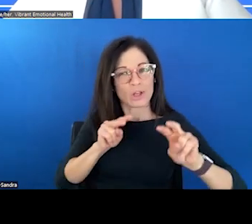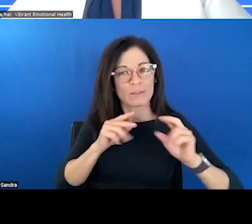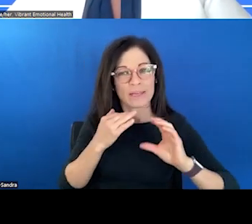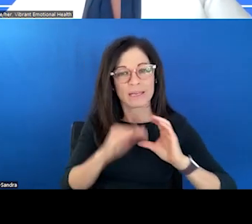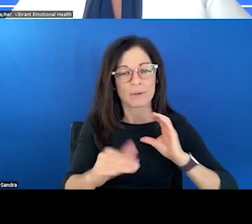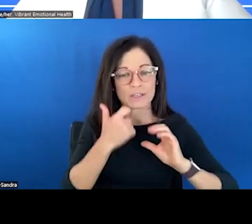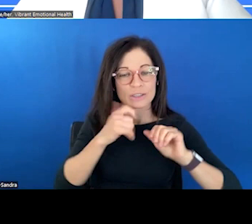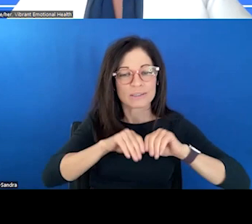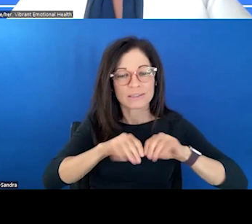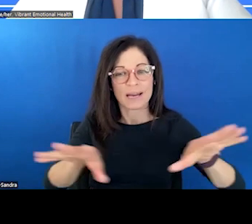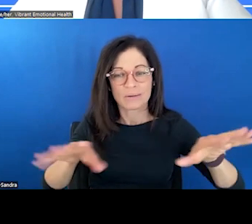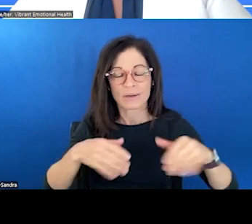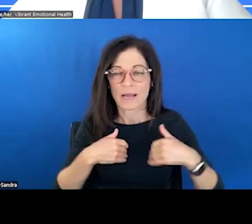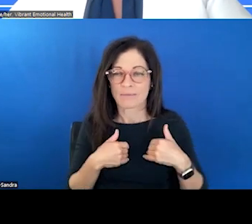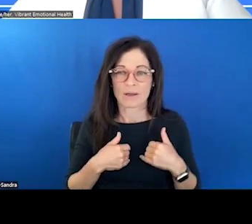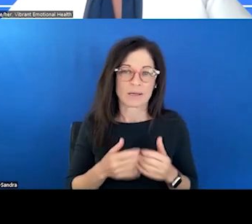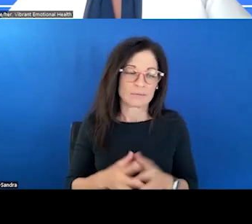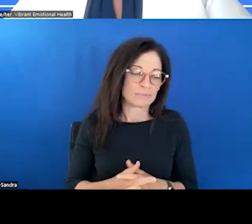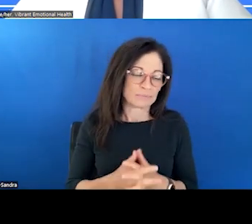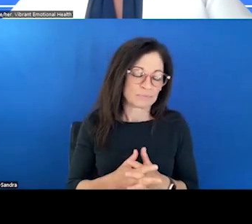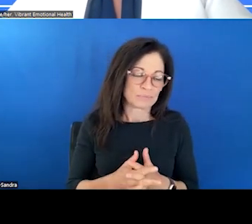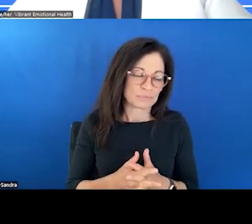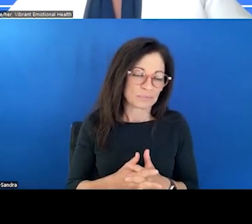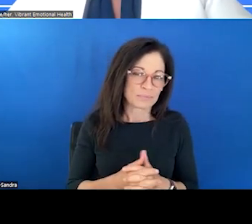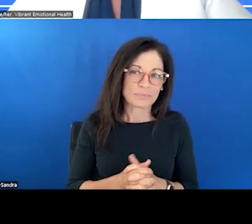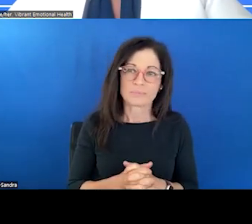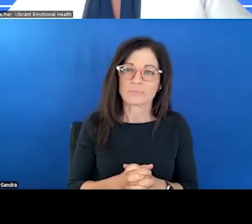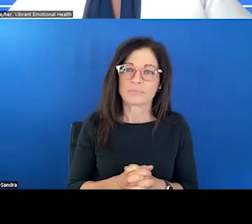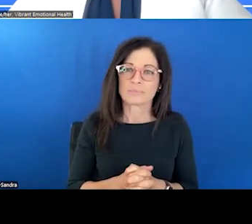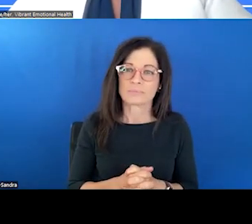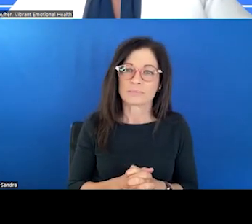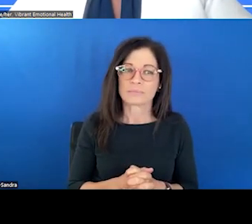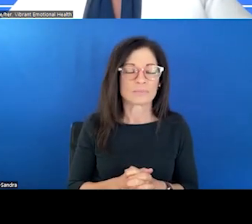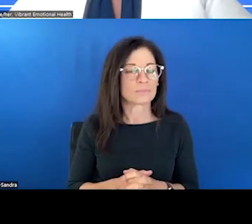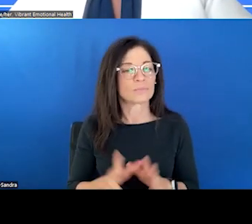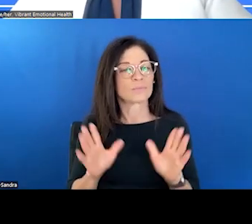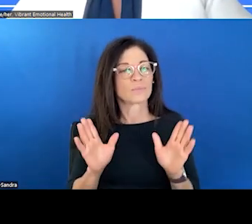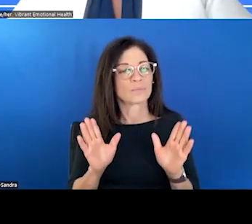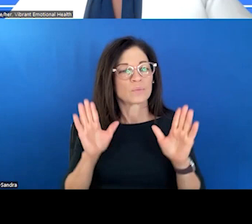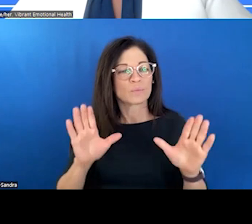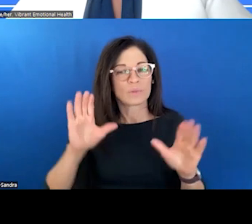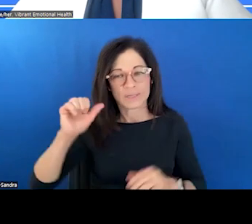THERE IS A BRILLIANT CASE SO THAT YOU CAN BUILD THE CASE FOR YOUR